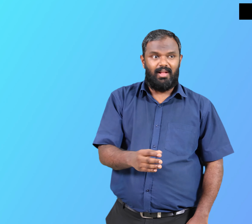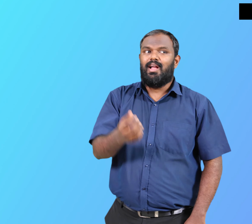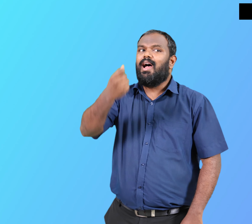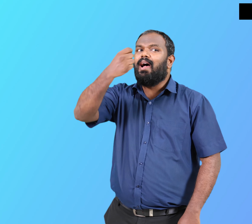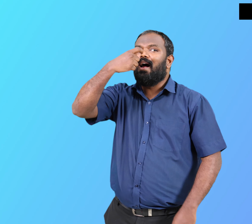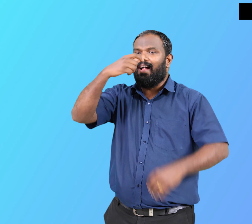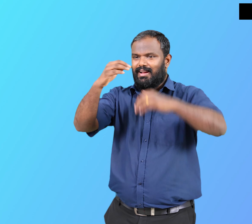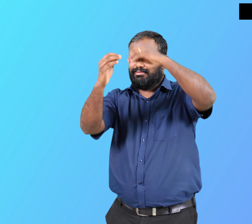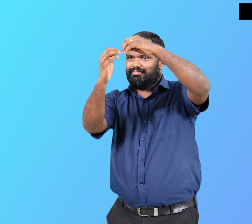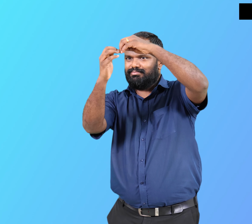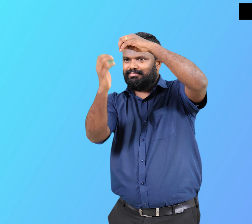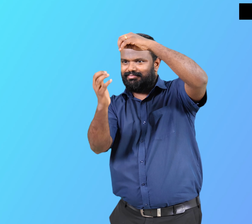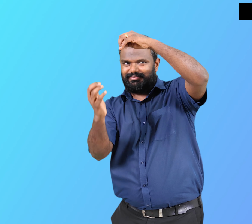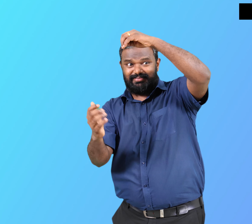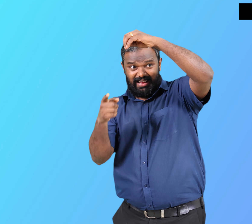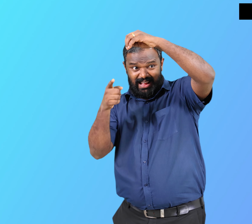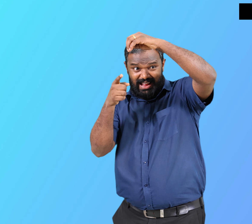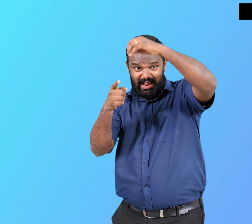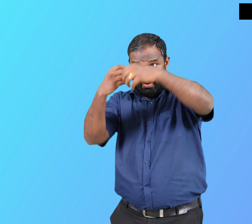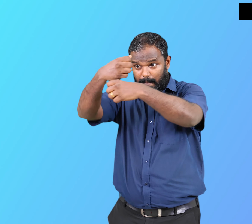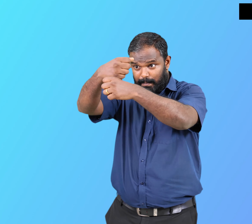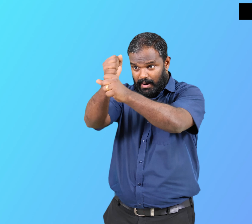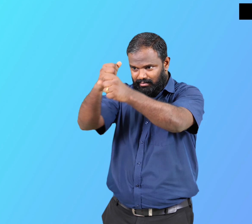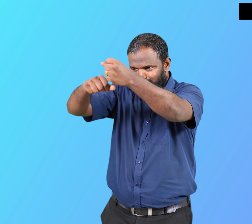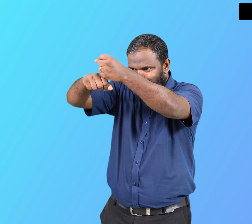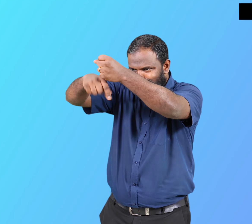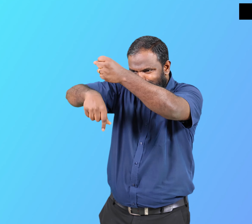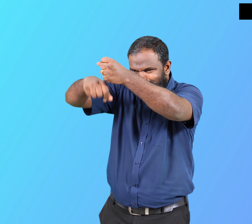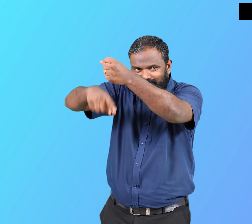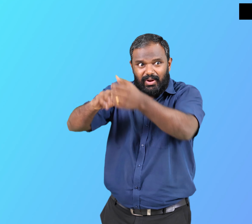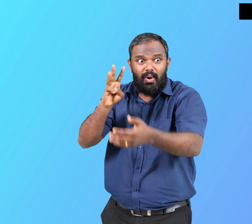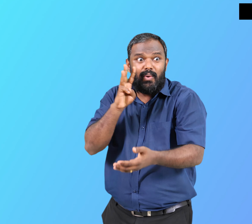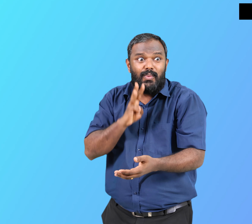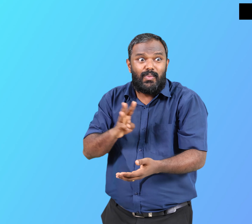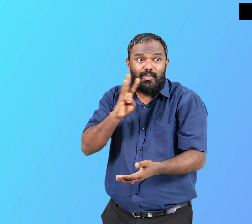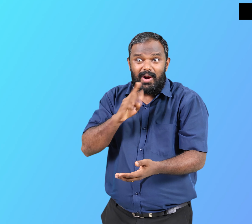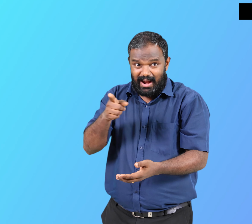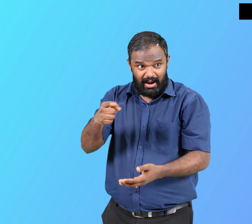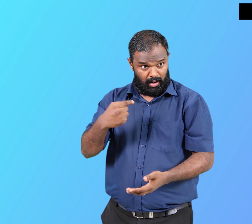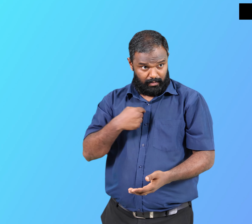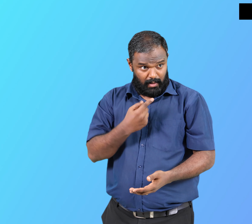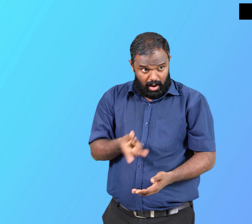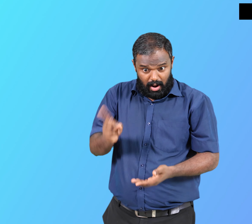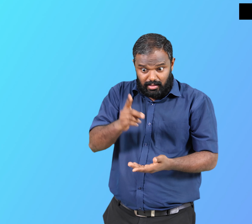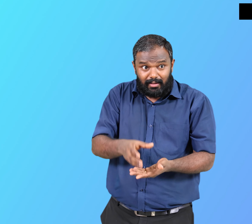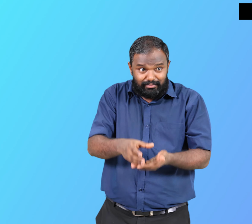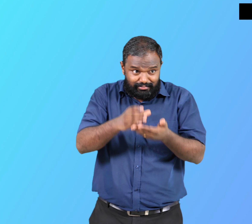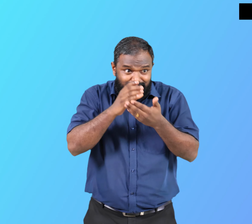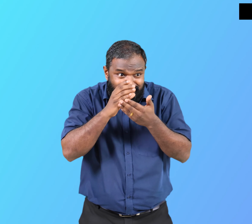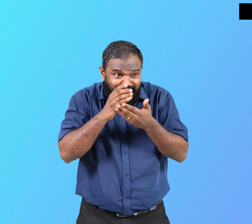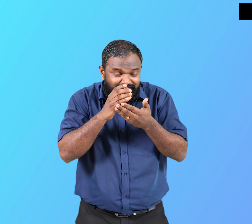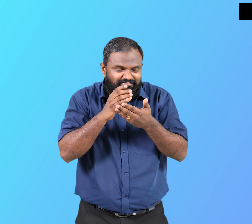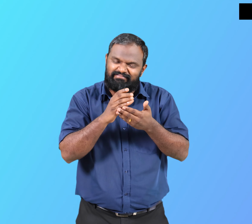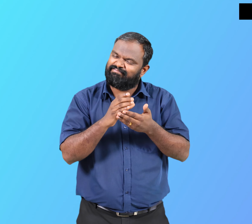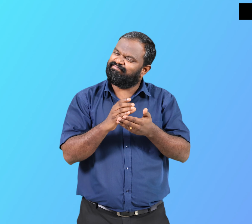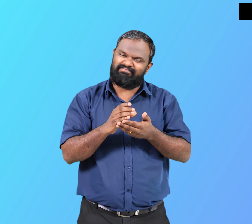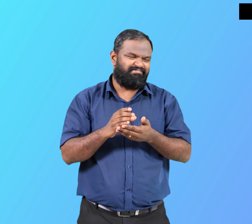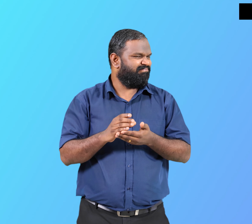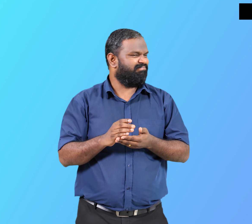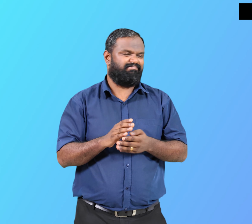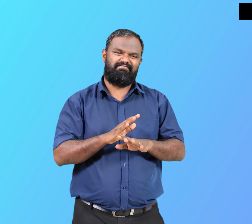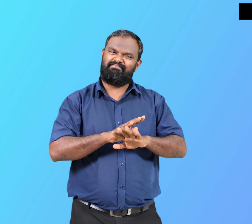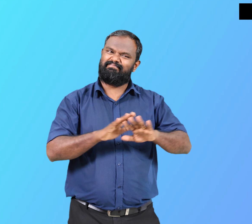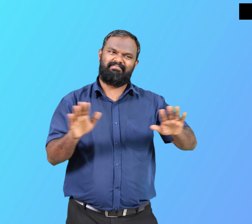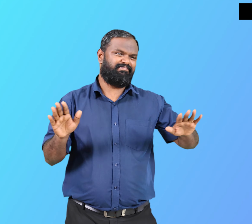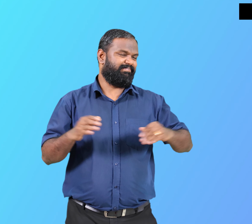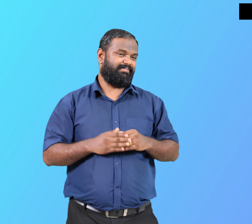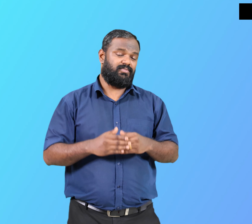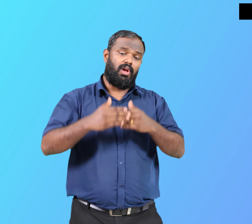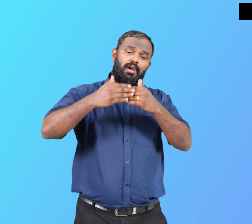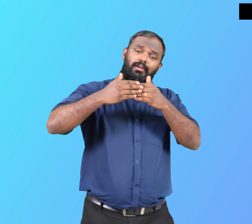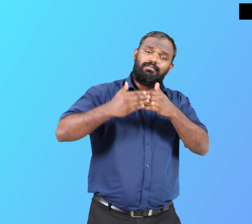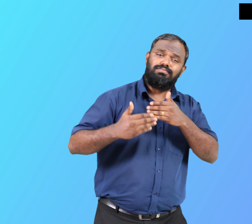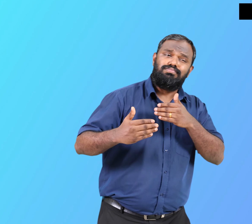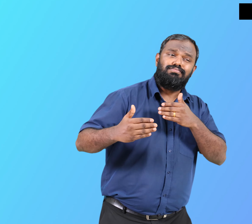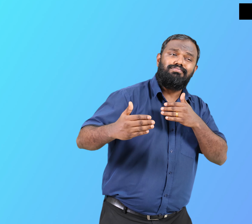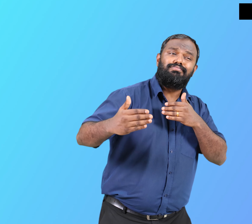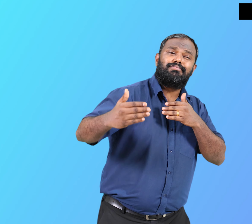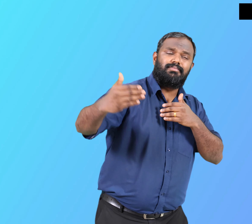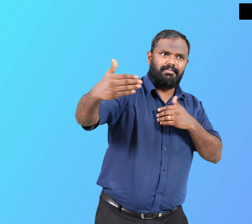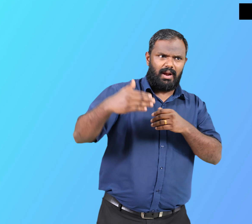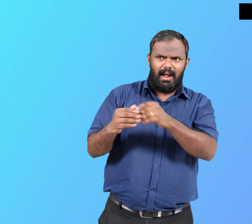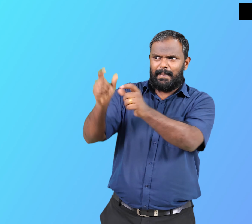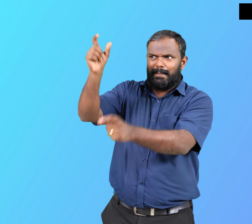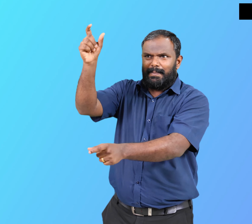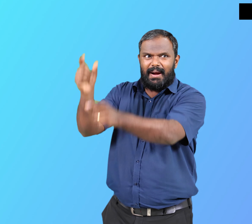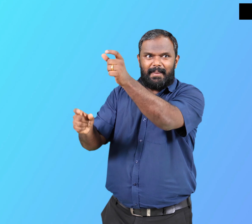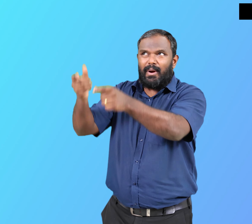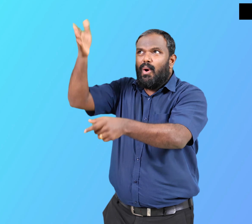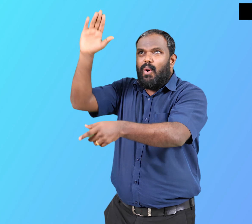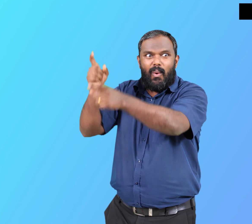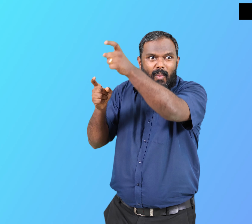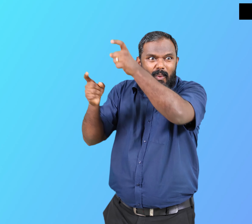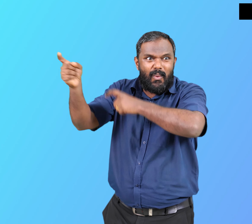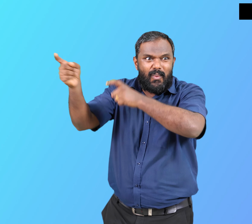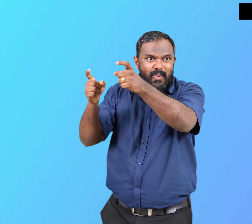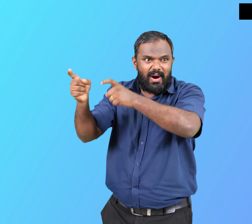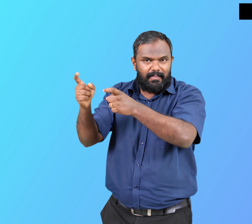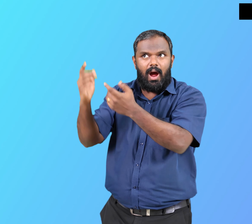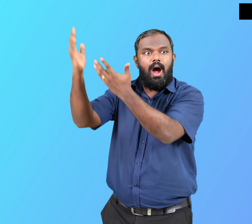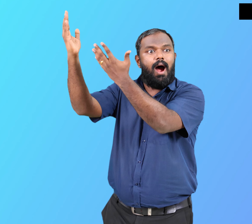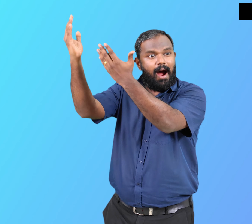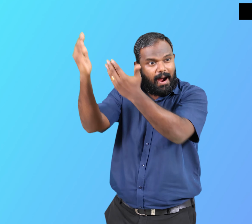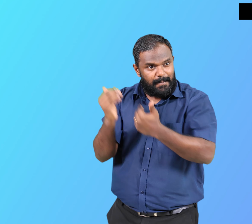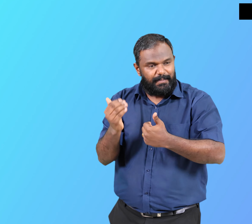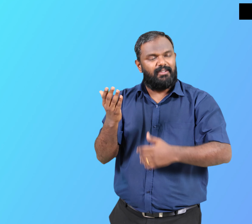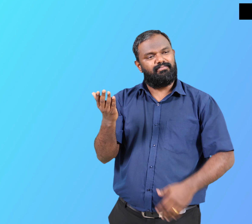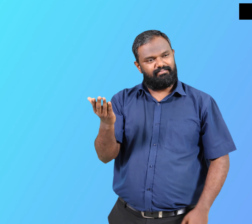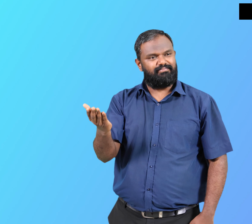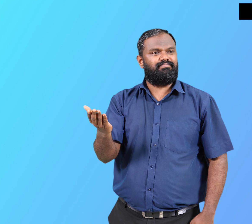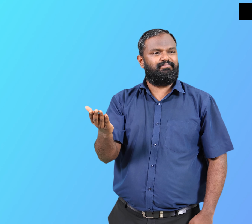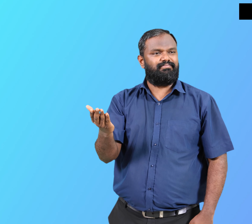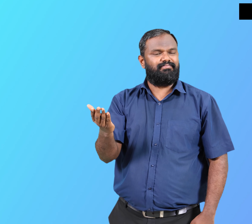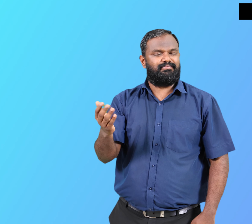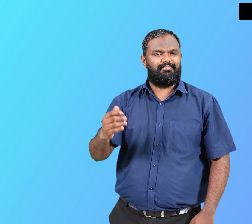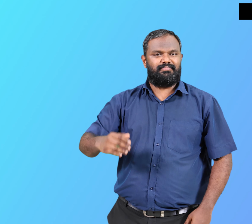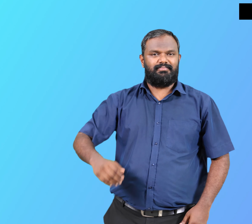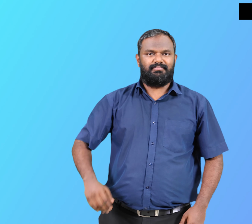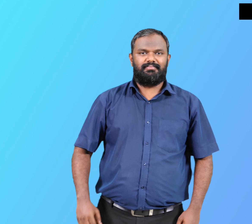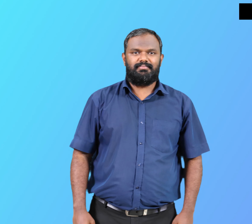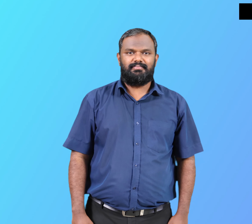I will not drink wine again until God’s kingdom comes.”